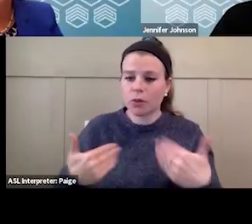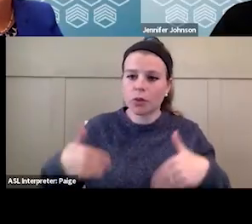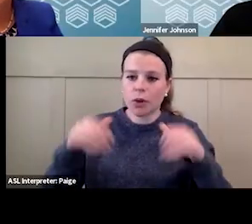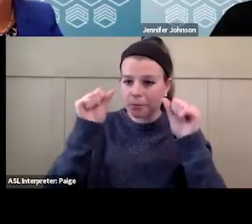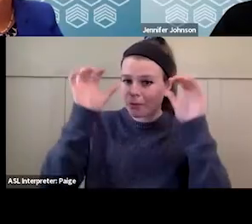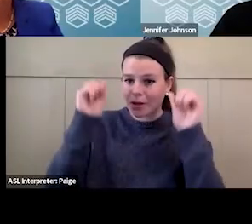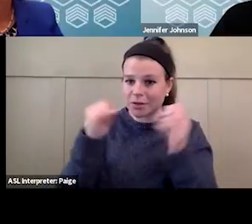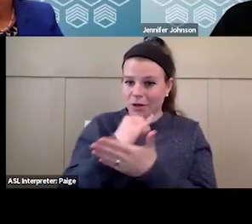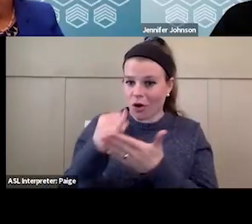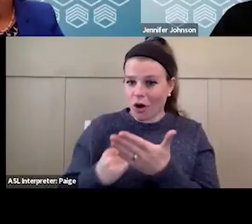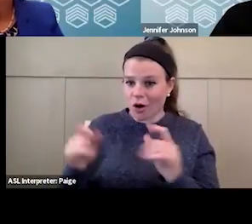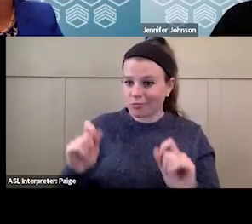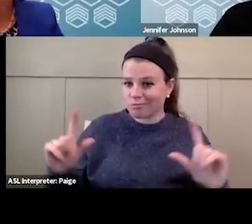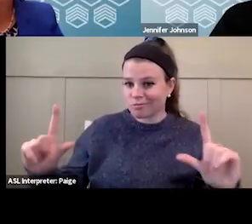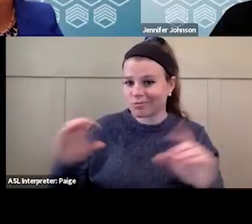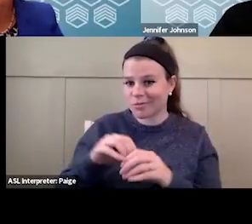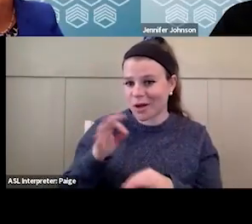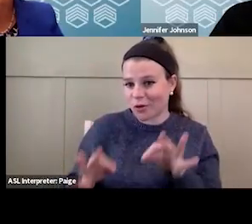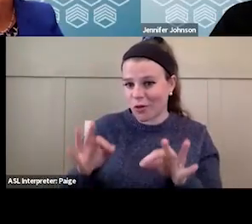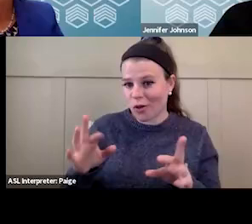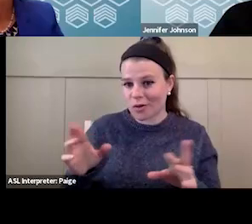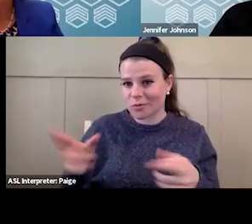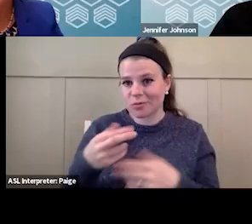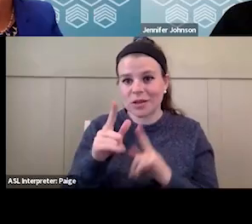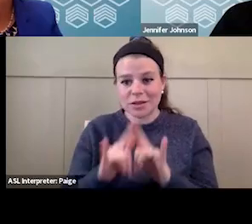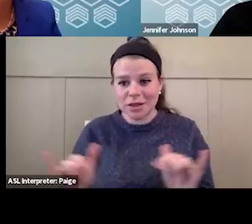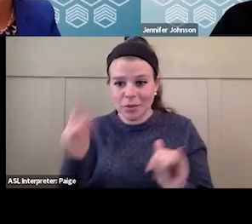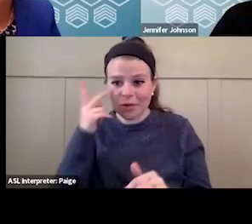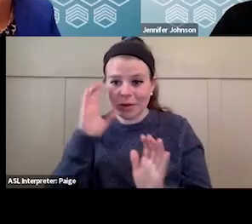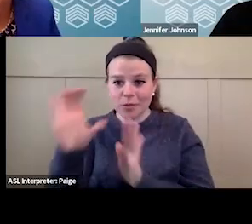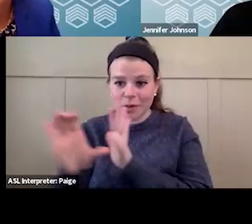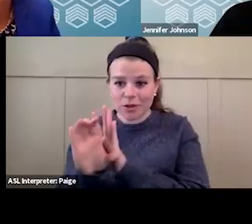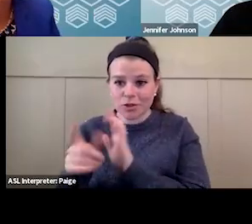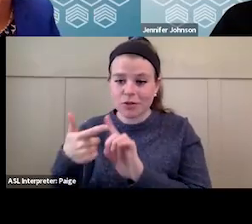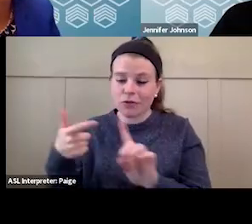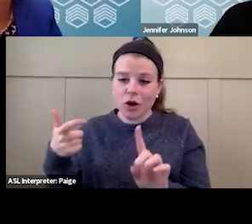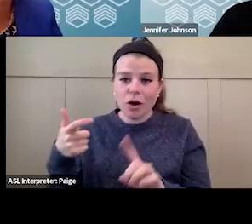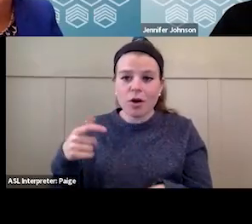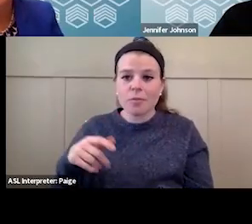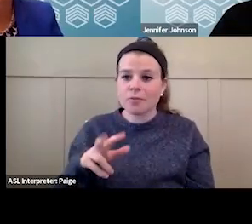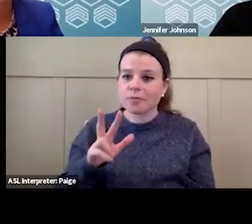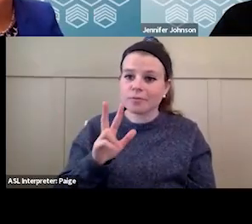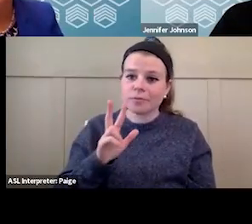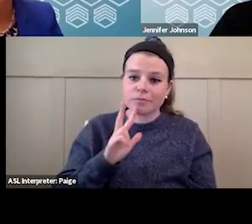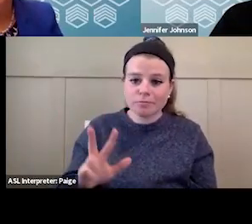of art in my courtroom, and I've also seen pictures from a three or four-year-old's coloring book.